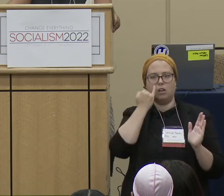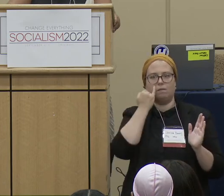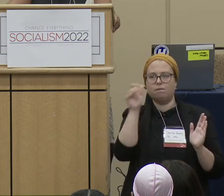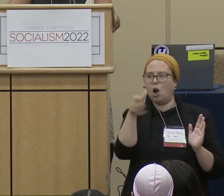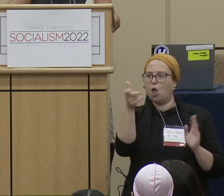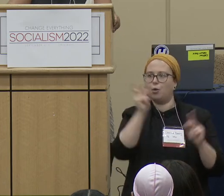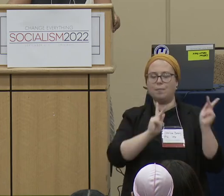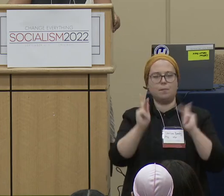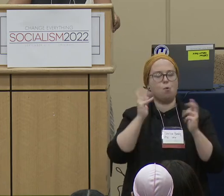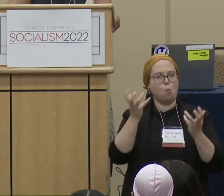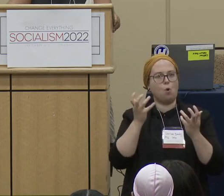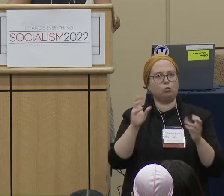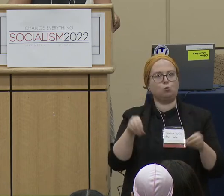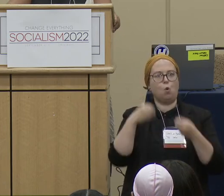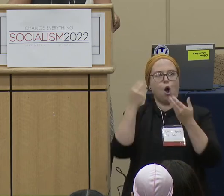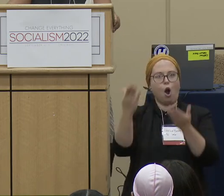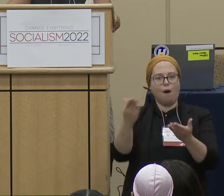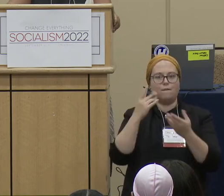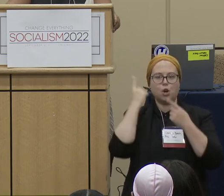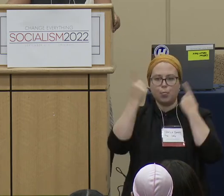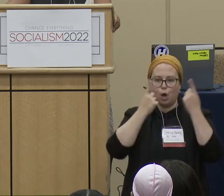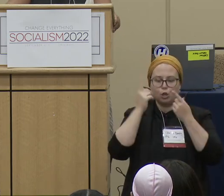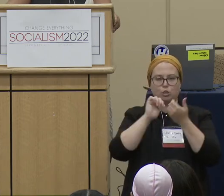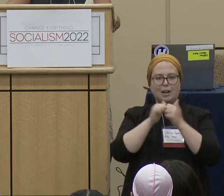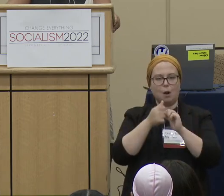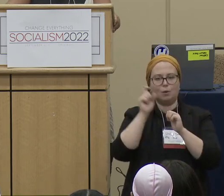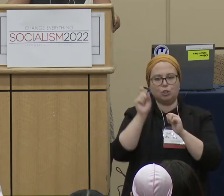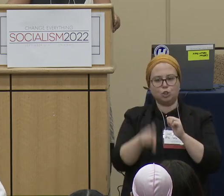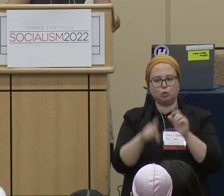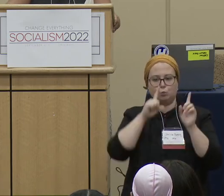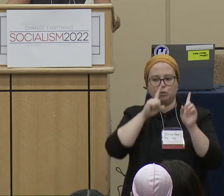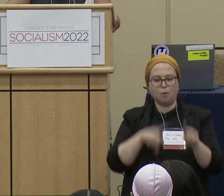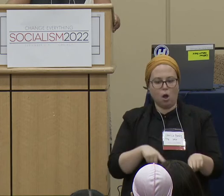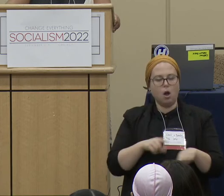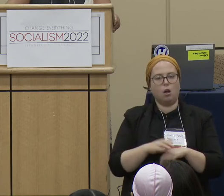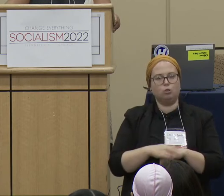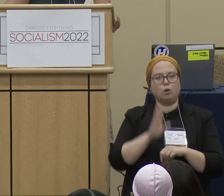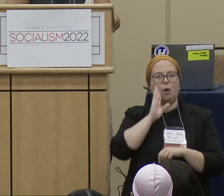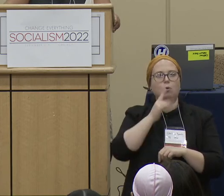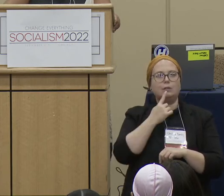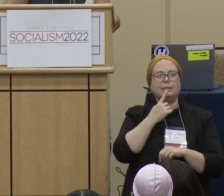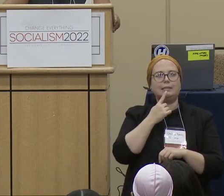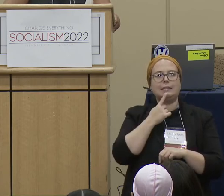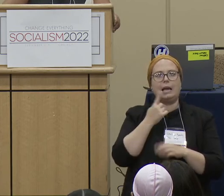and I certainly open it to anybody else who wants to offer